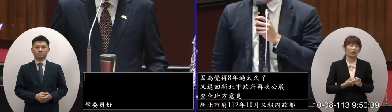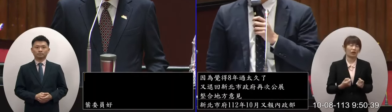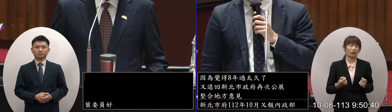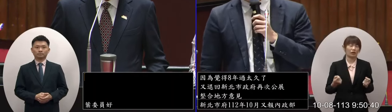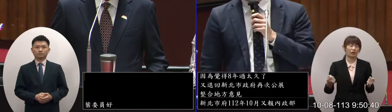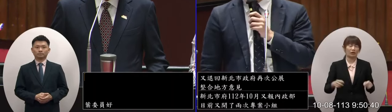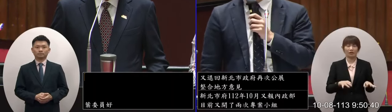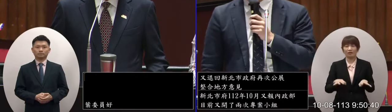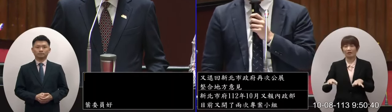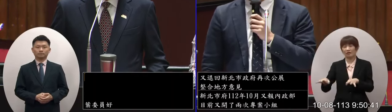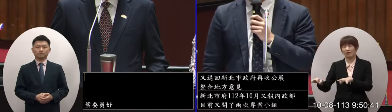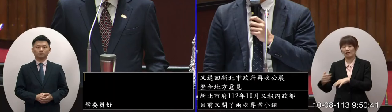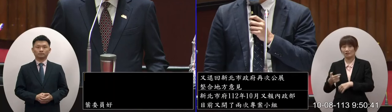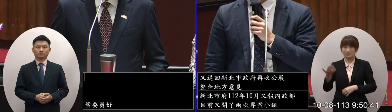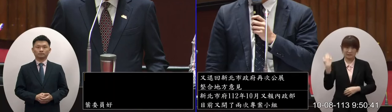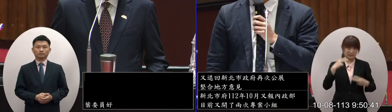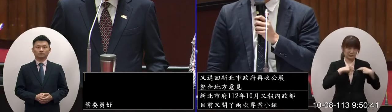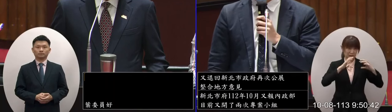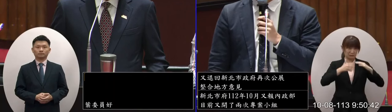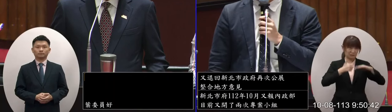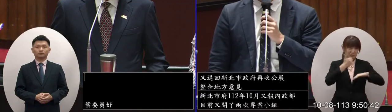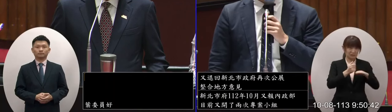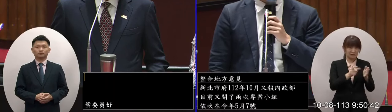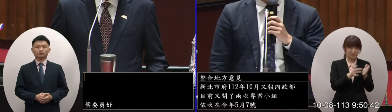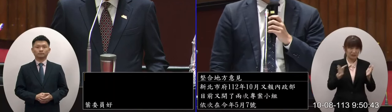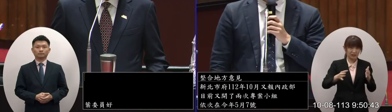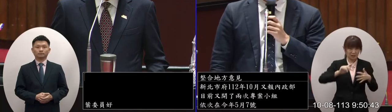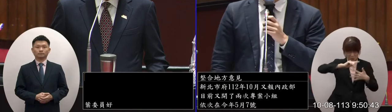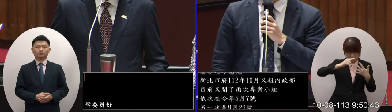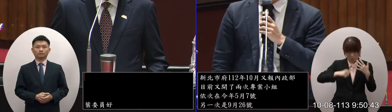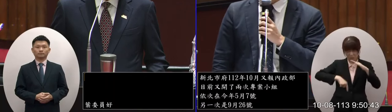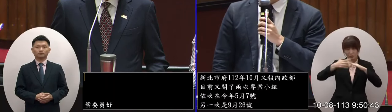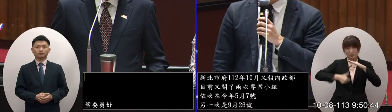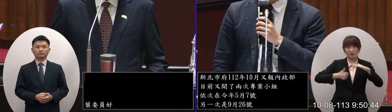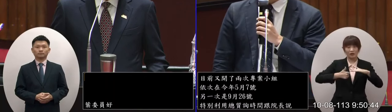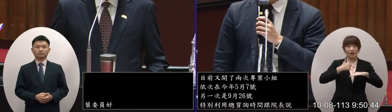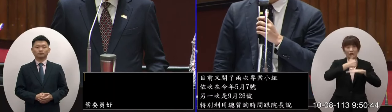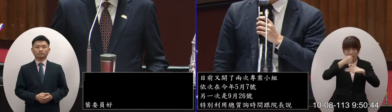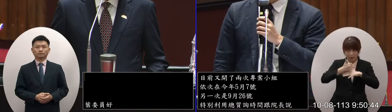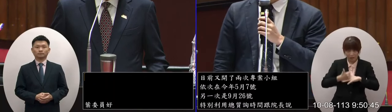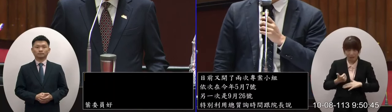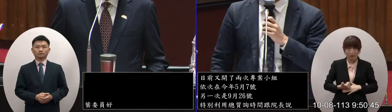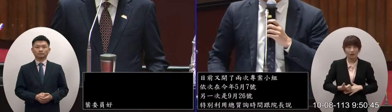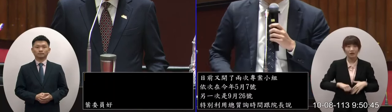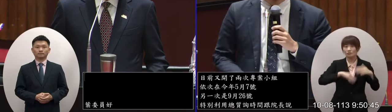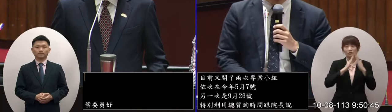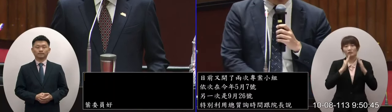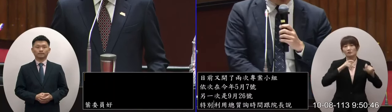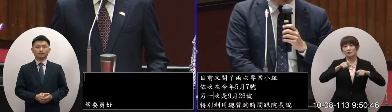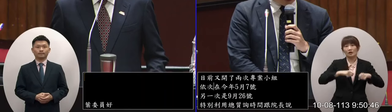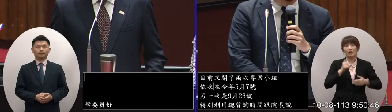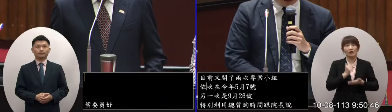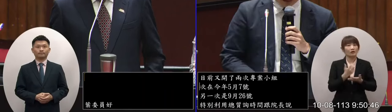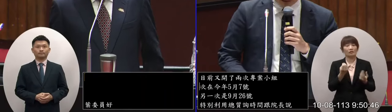and it has also gone through the President Tsai era. In the past, the executive president and the minister of the interior came to our place.